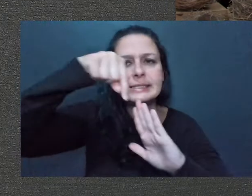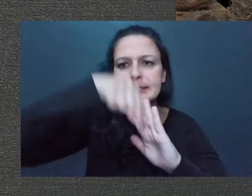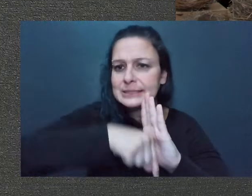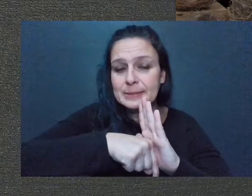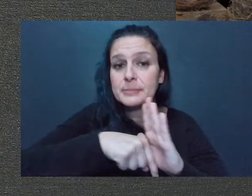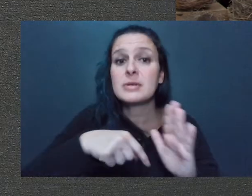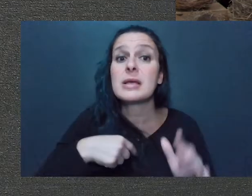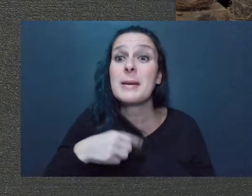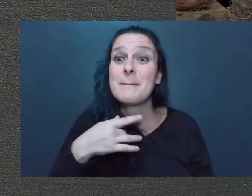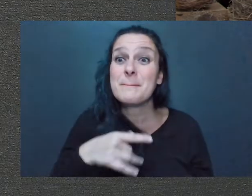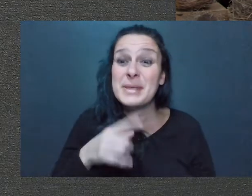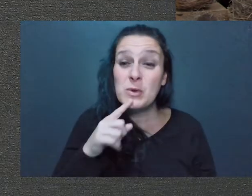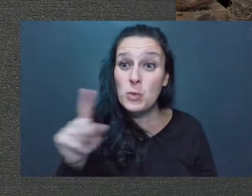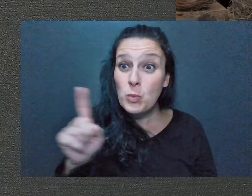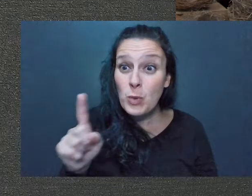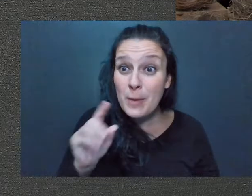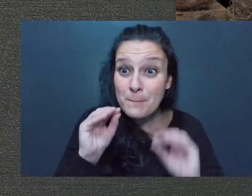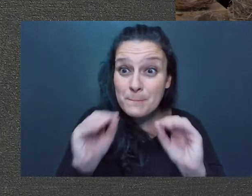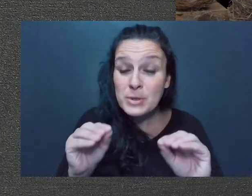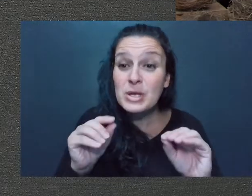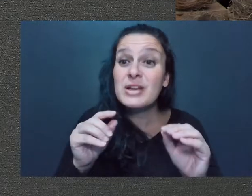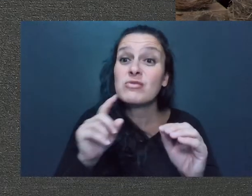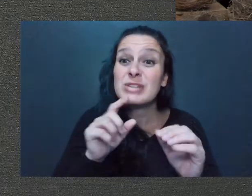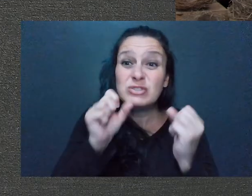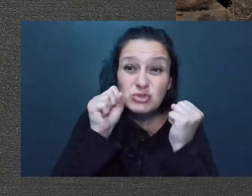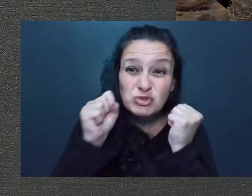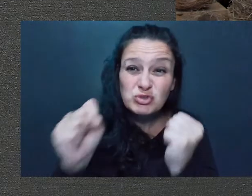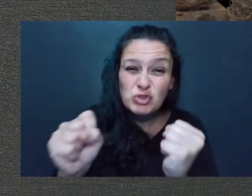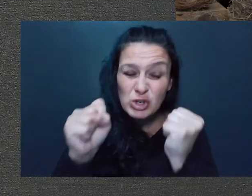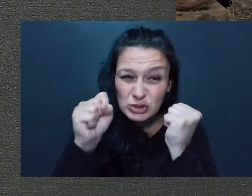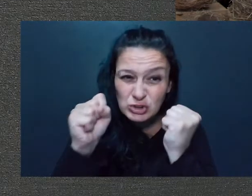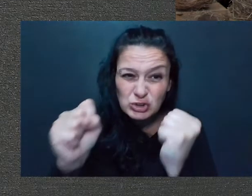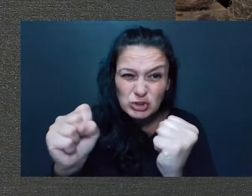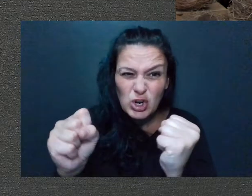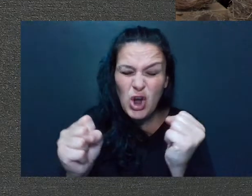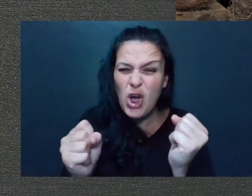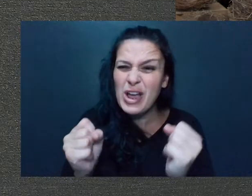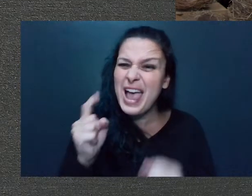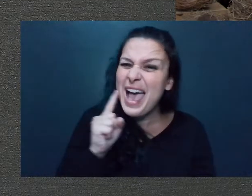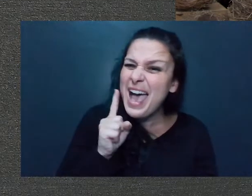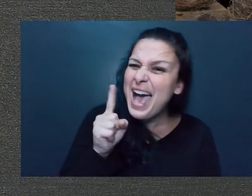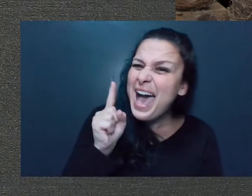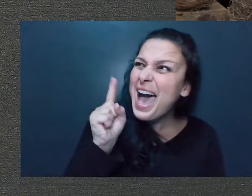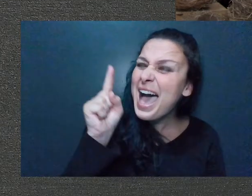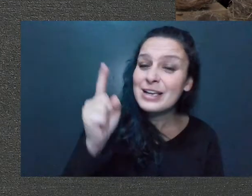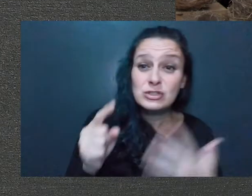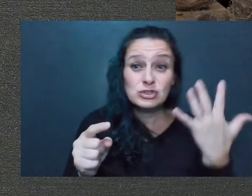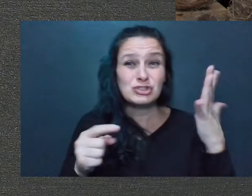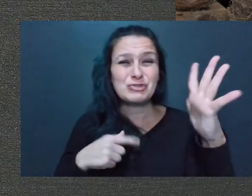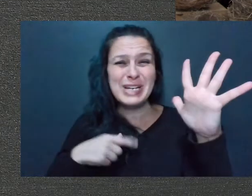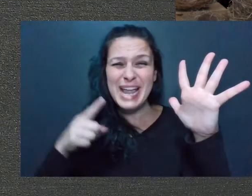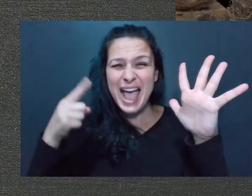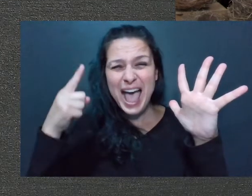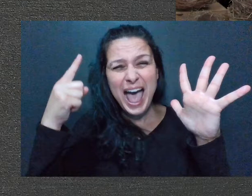And usually made very, very strong and very, very high up in the trees